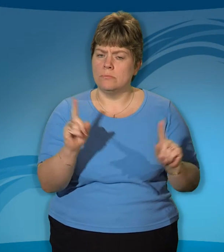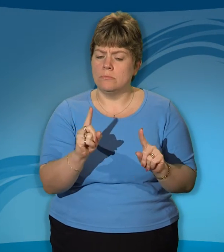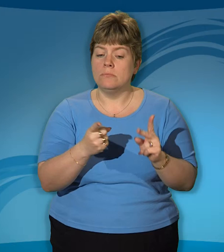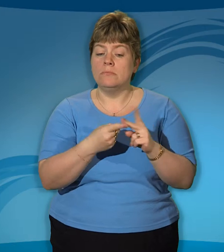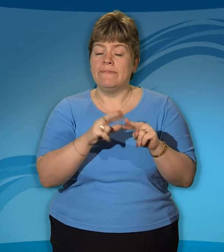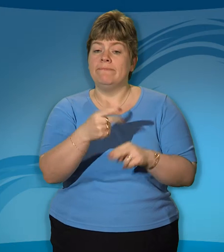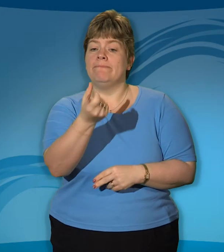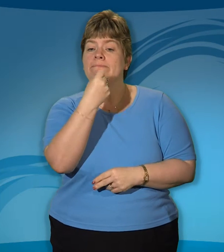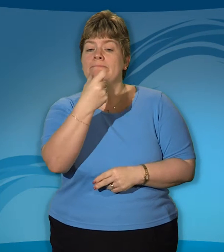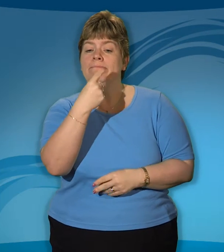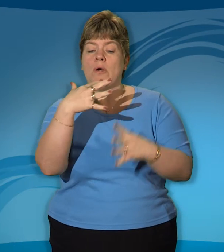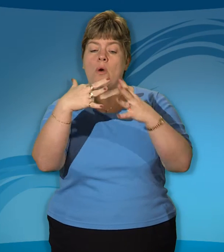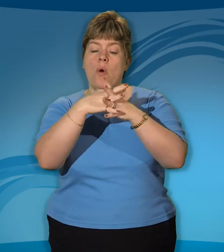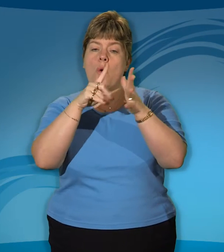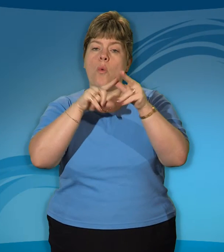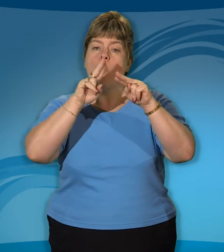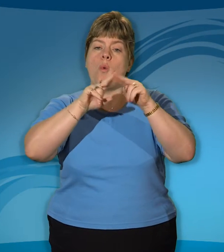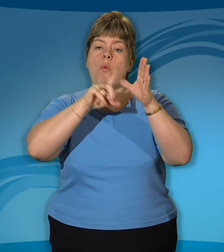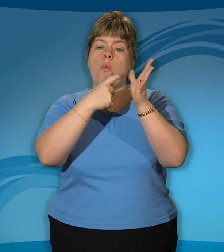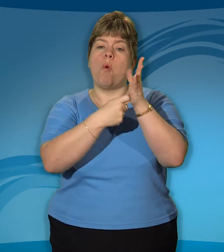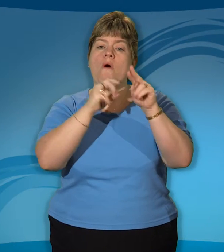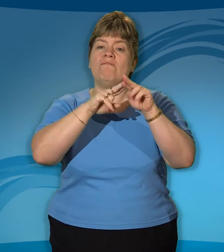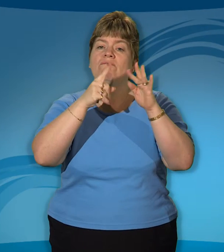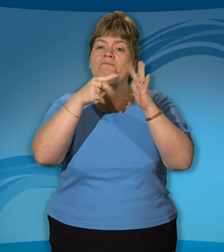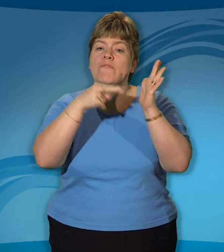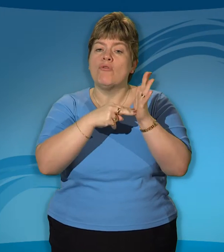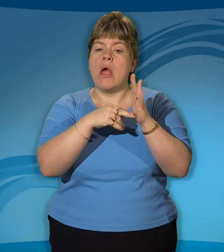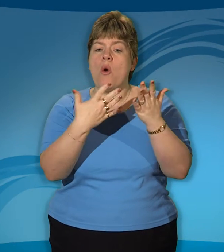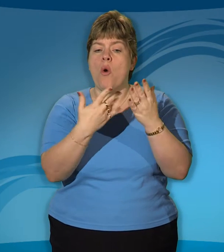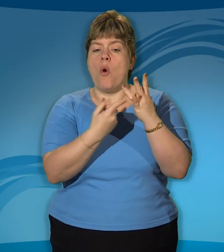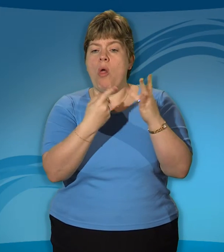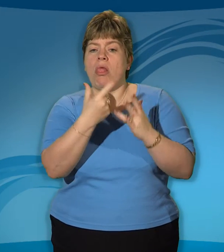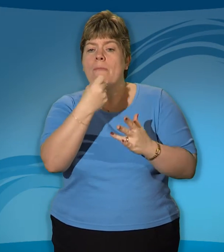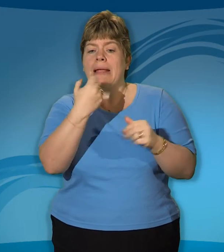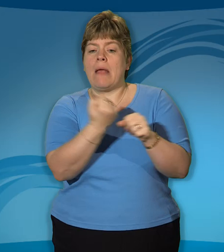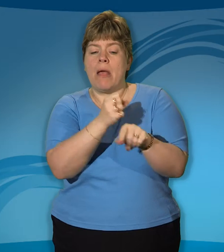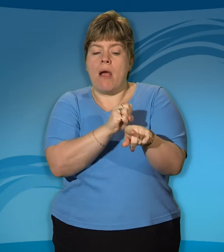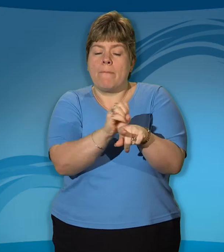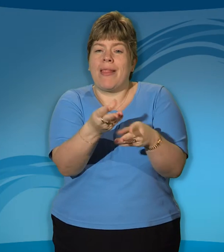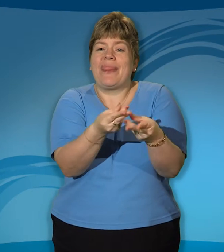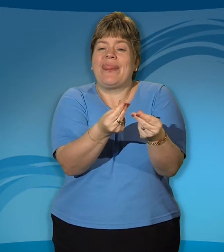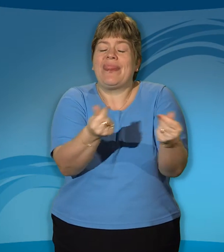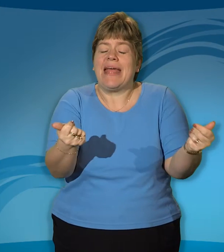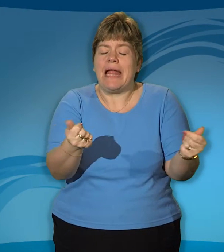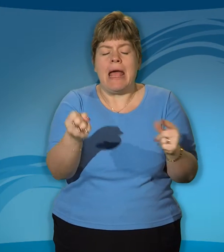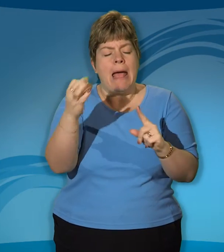If you are taking Warfarin, Clopidogrel or any other blood thinning drugs it is important